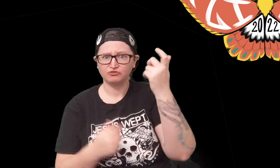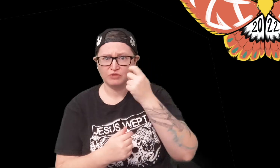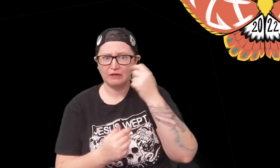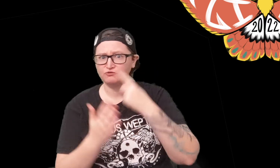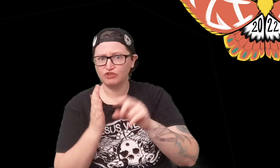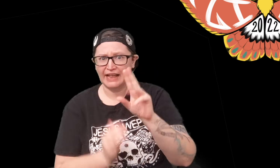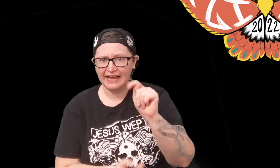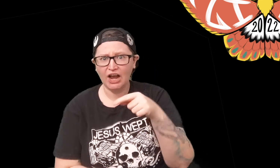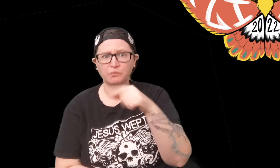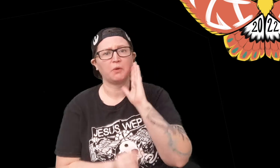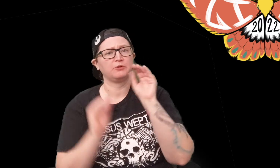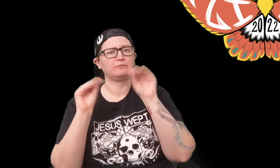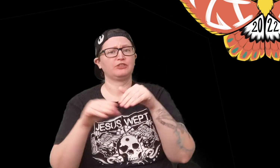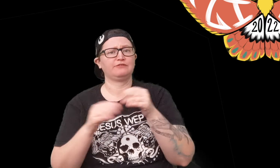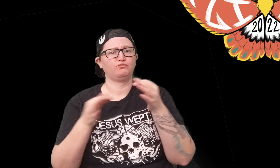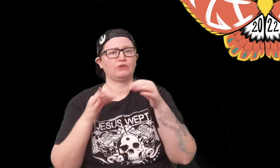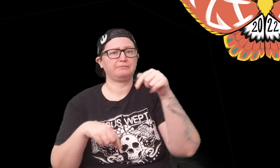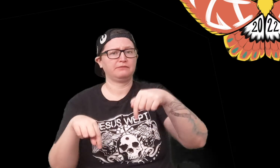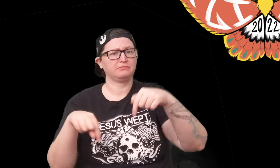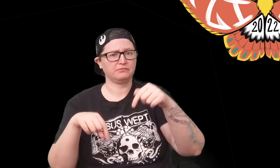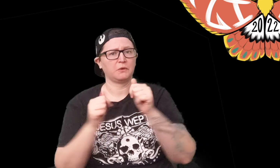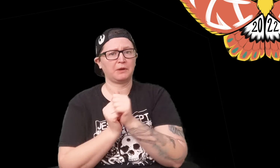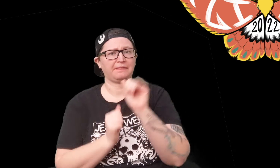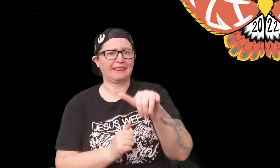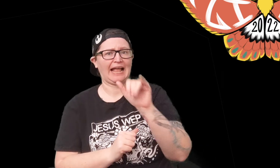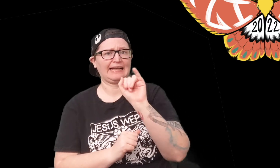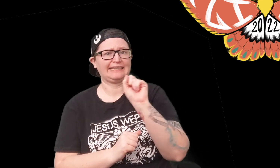newsletter so if you haven't already subscribed check that out it'll be down in the description